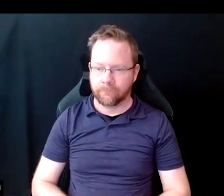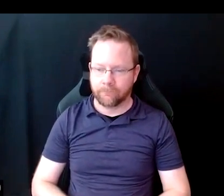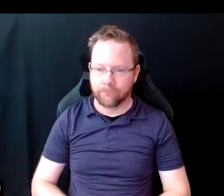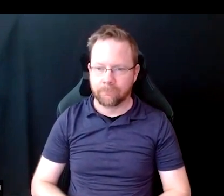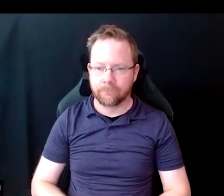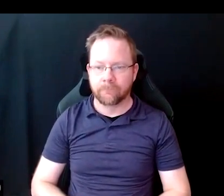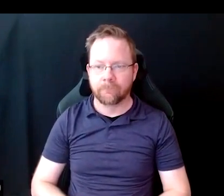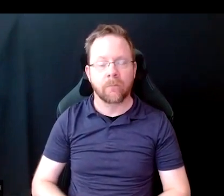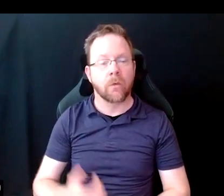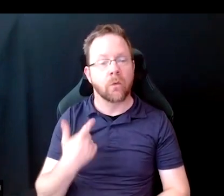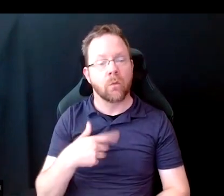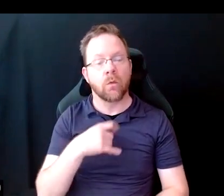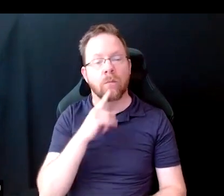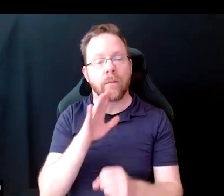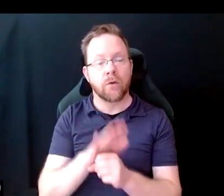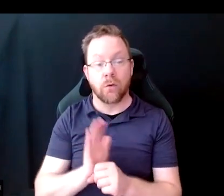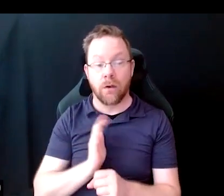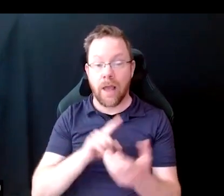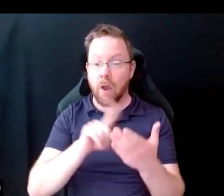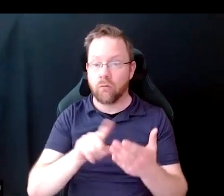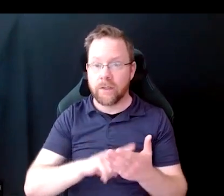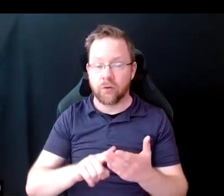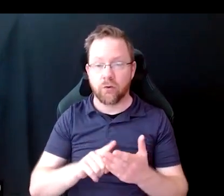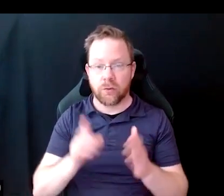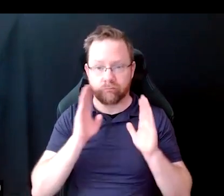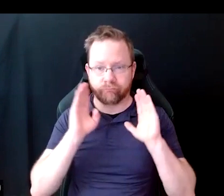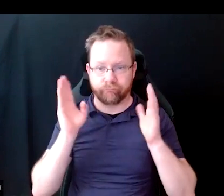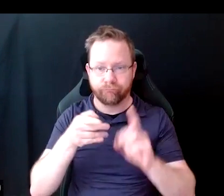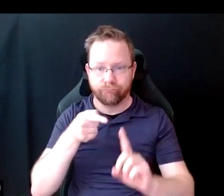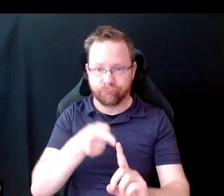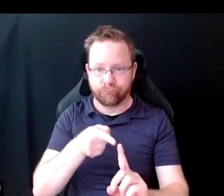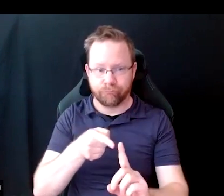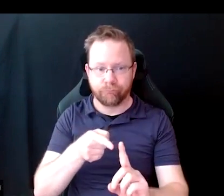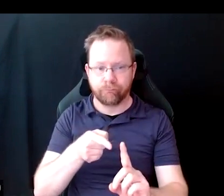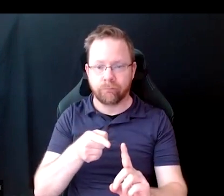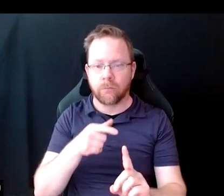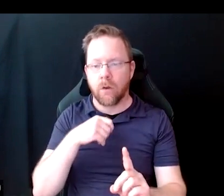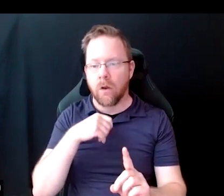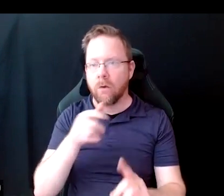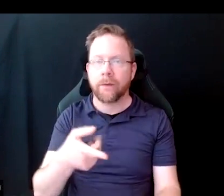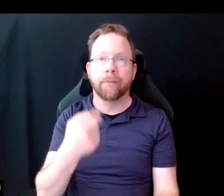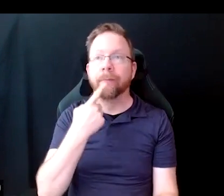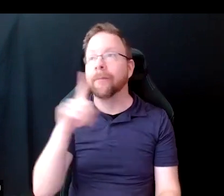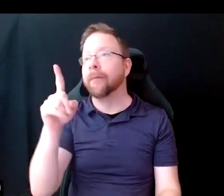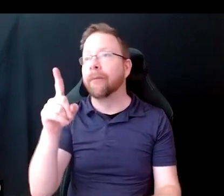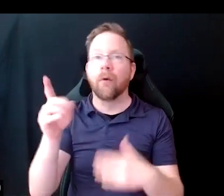We want to make sure that the research that we're doing is targeted. We don't want to just do anything that comes into people's heads.